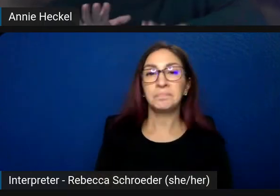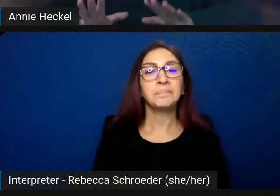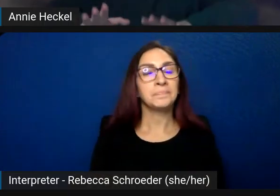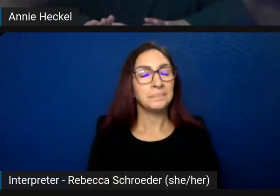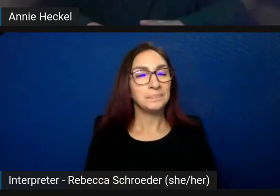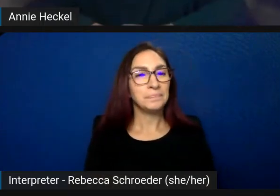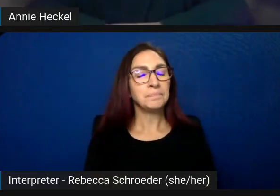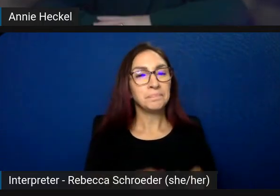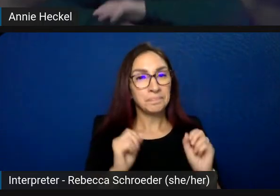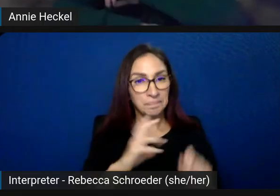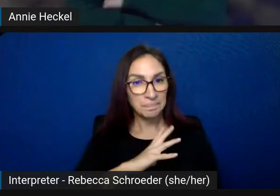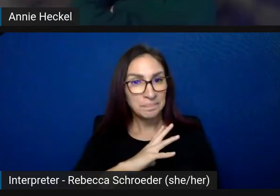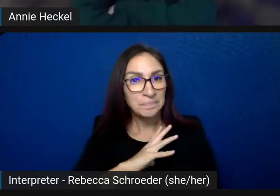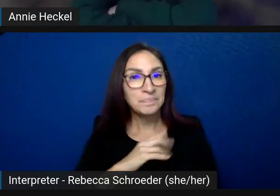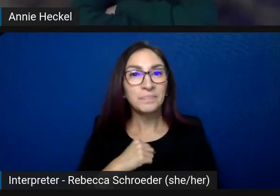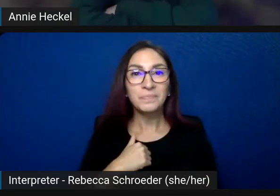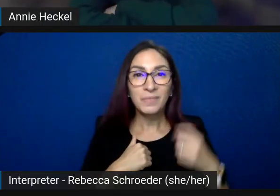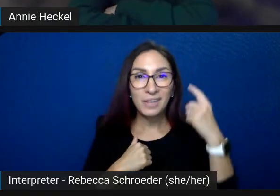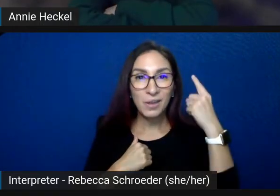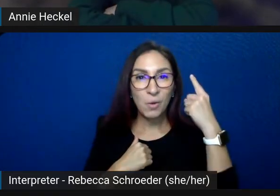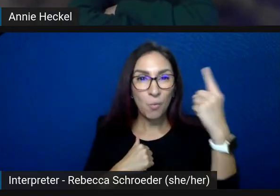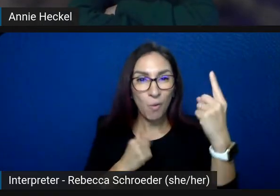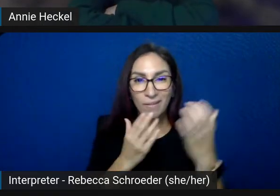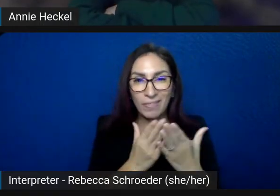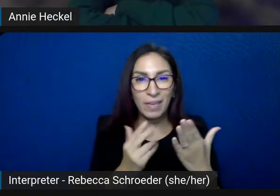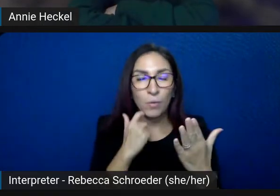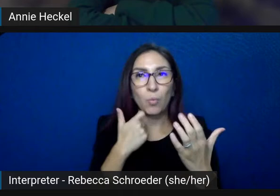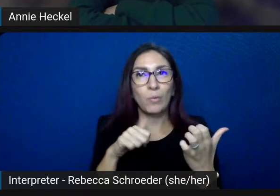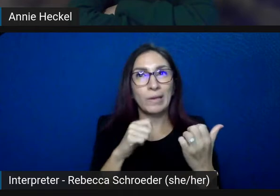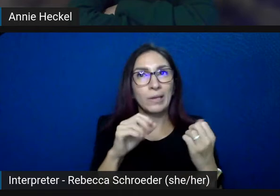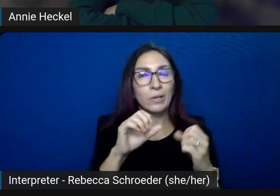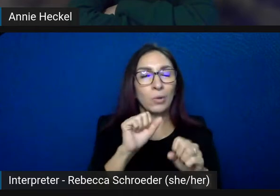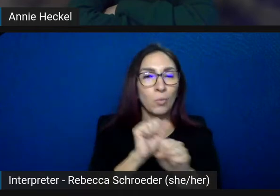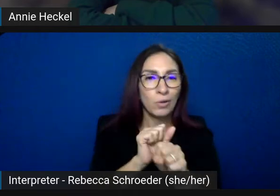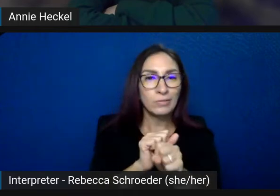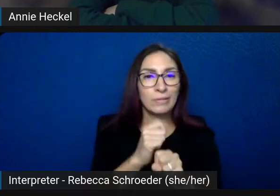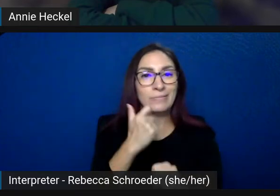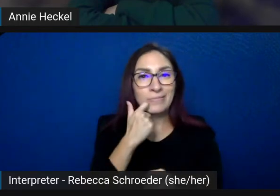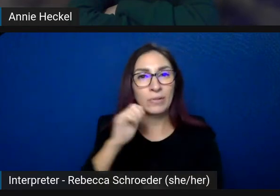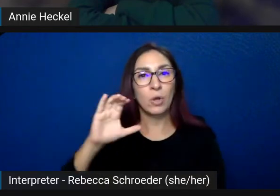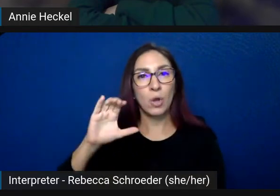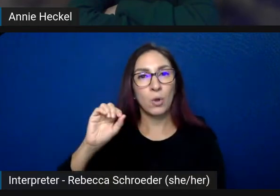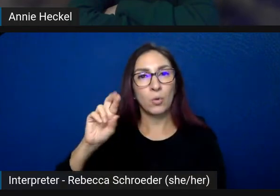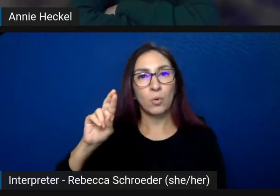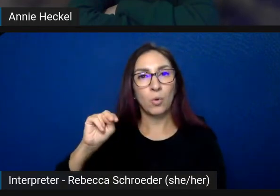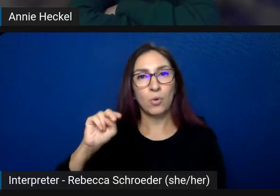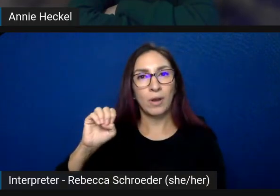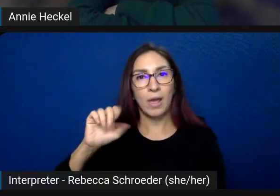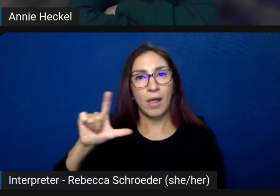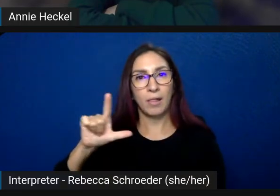One of the things that we worked on recently at Cornell is the university newspaper.